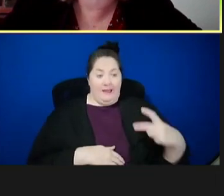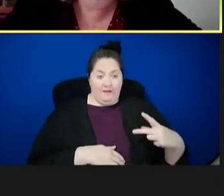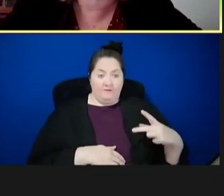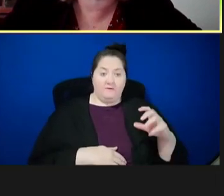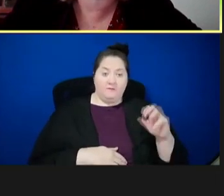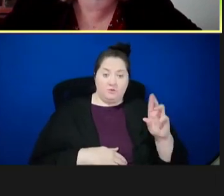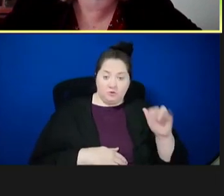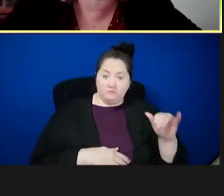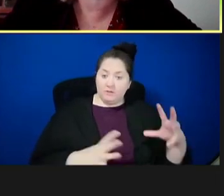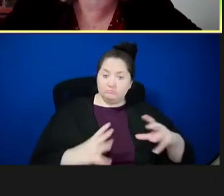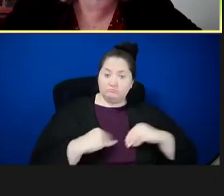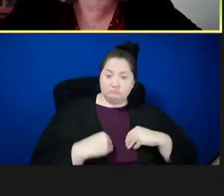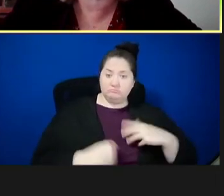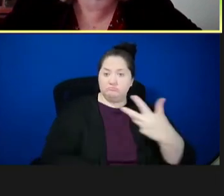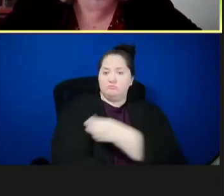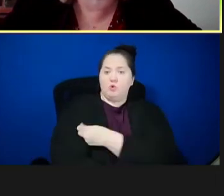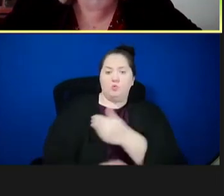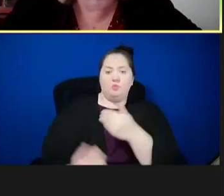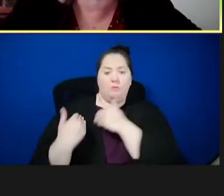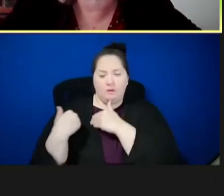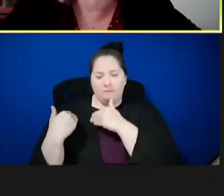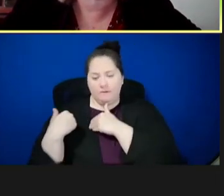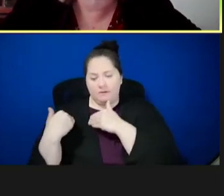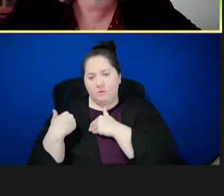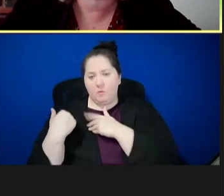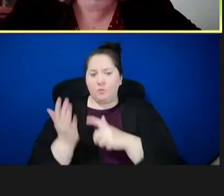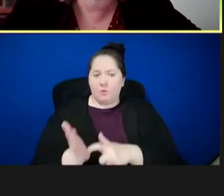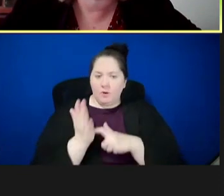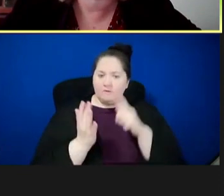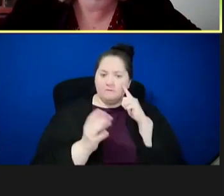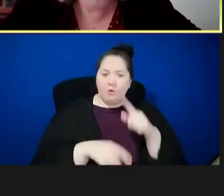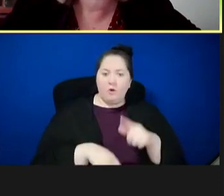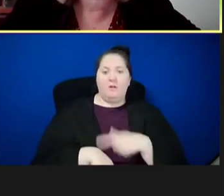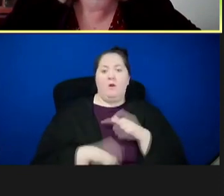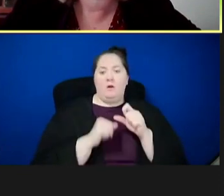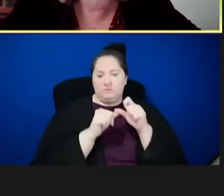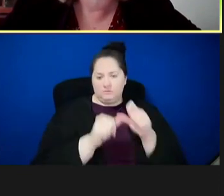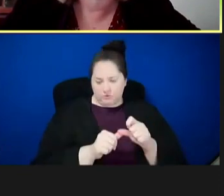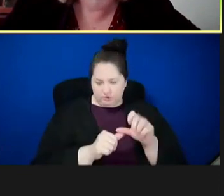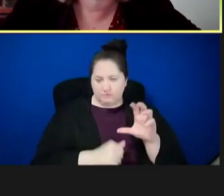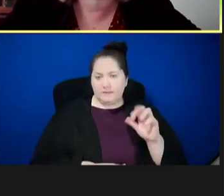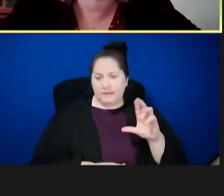vaccination as a responsibility or a requirement for long-term care staff. But this is really the